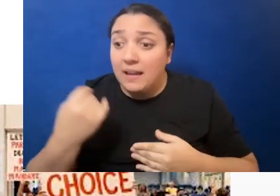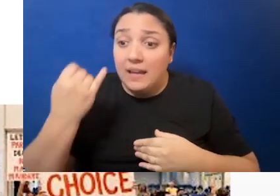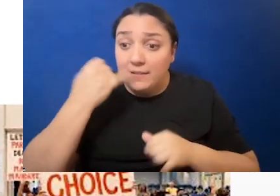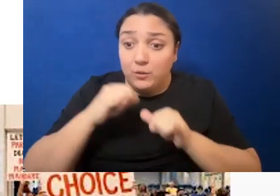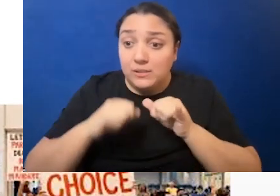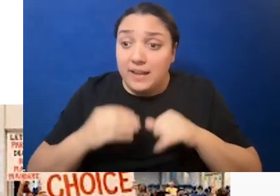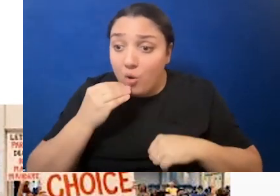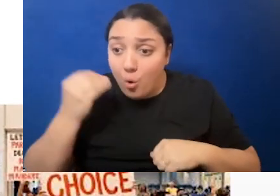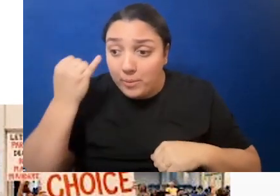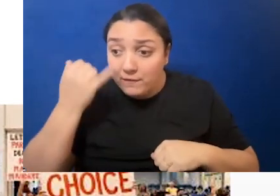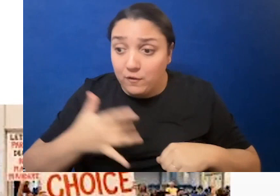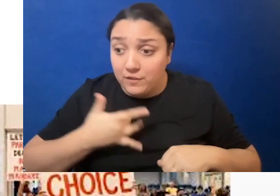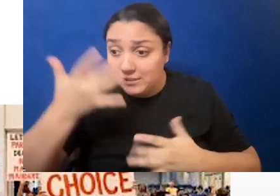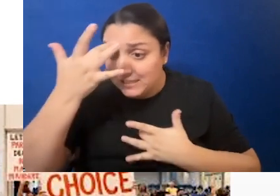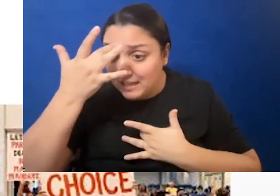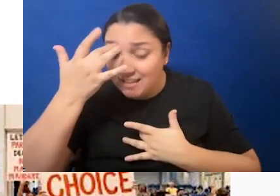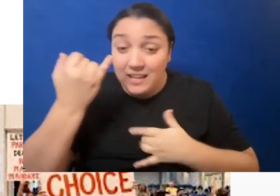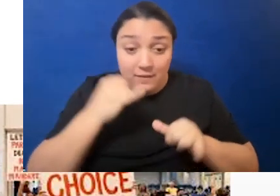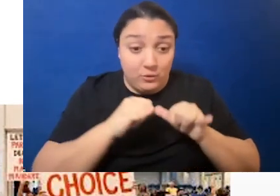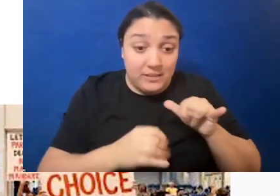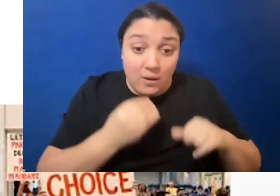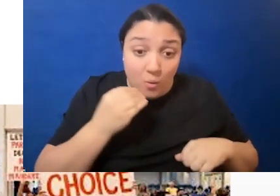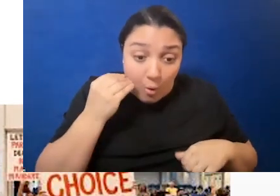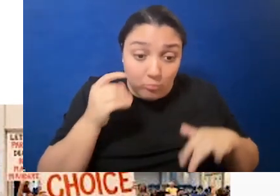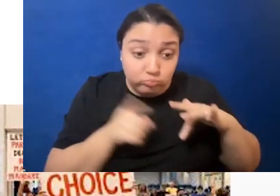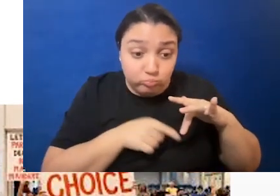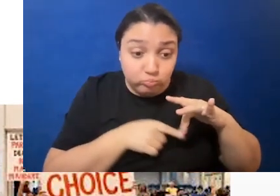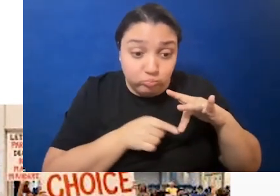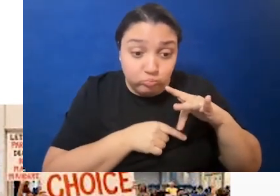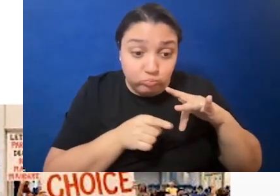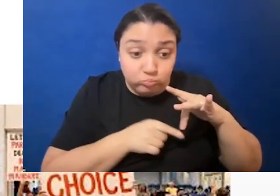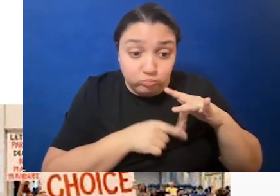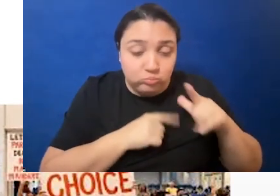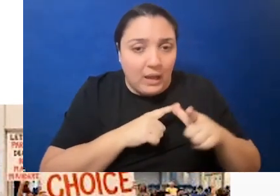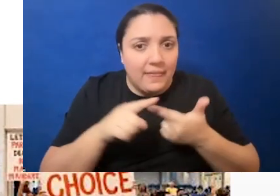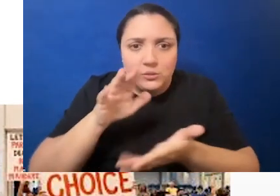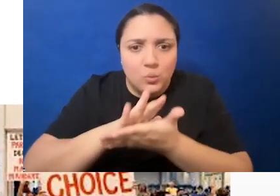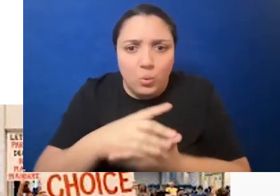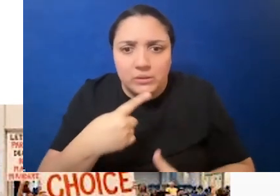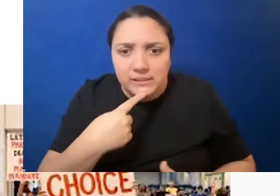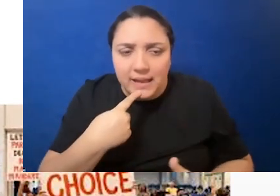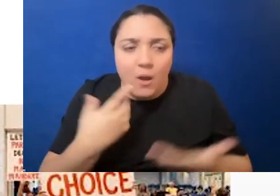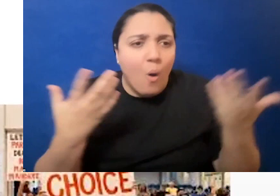SAYING STAY HOME IF YOU FEEL SICK AND WHEN YOU STAY HOME AND YOU MISS SCHOOL THEN YOU ARE